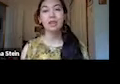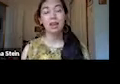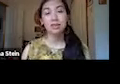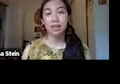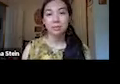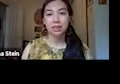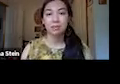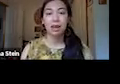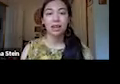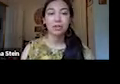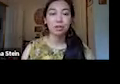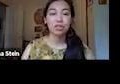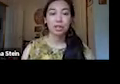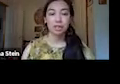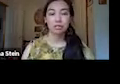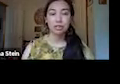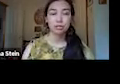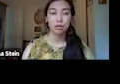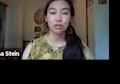I'd like to begin by acknowledging the traditional owners